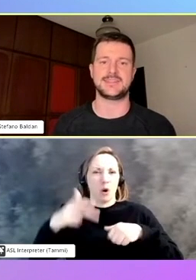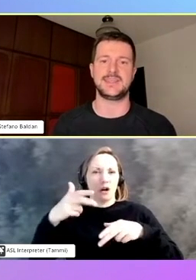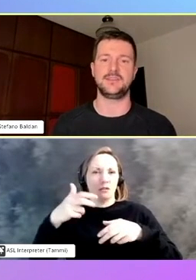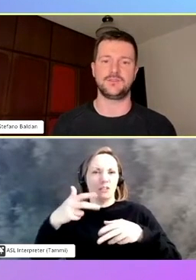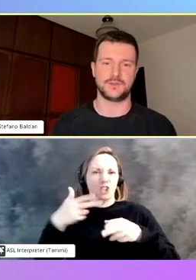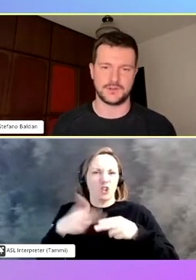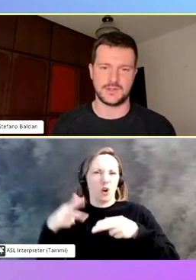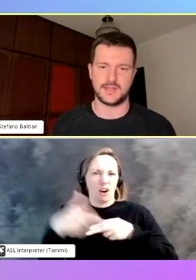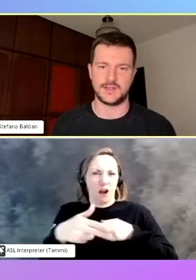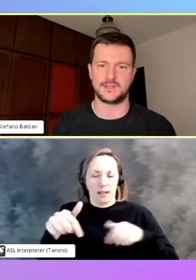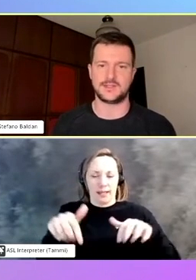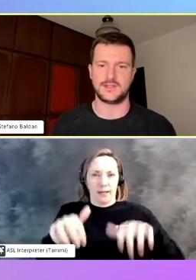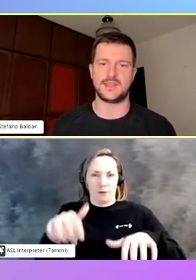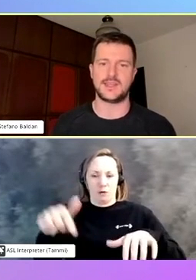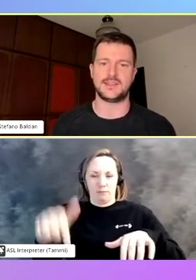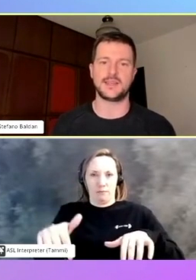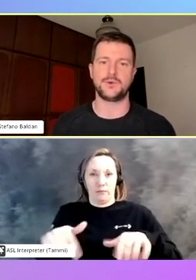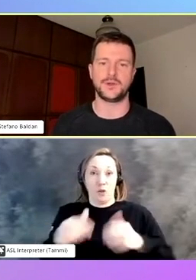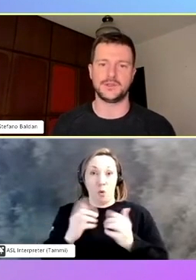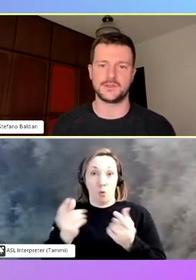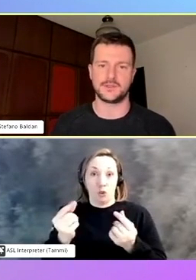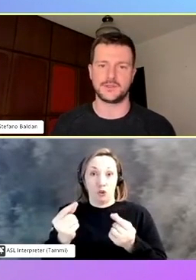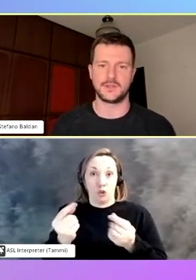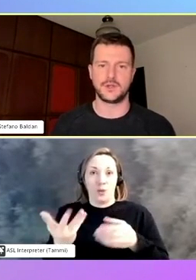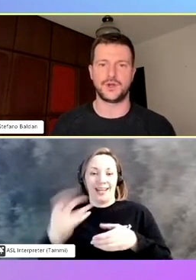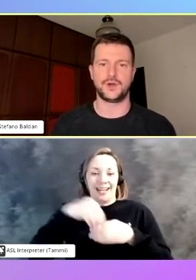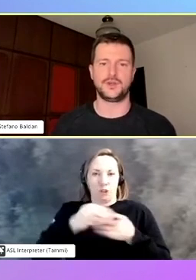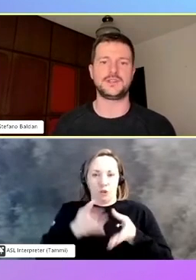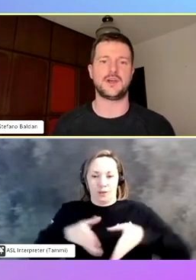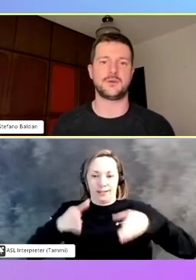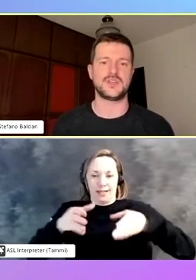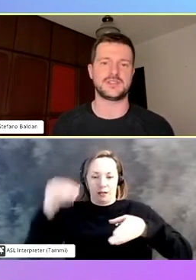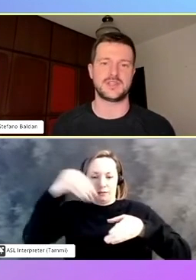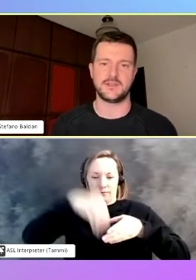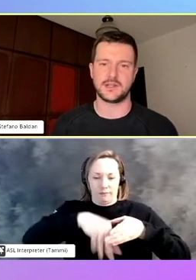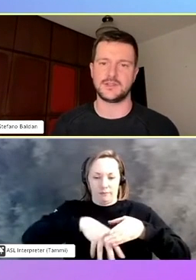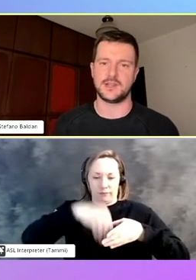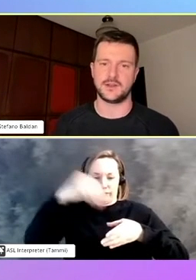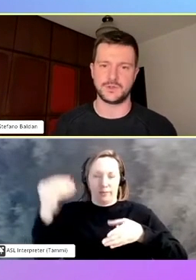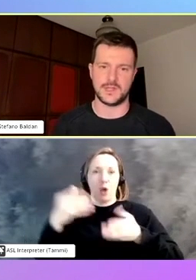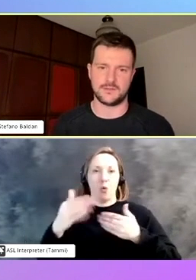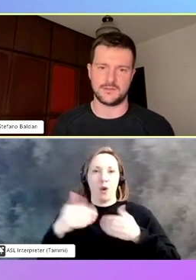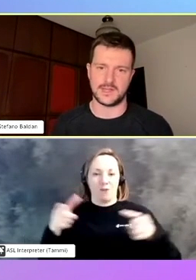So you're creating awesome experiences experiences for people rather than sticking with compliance.